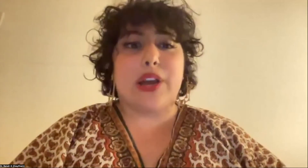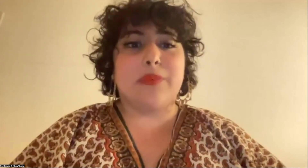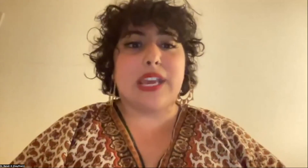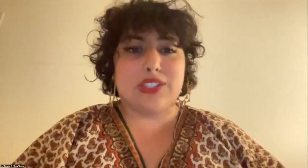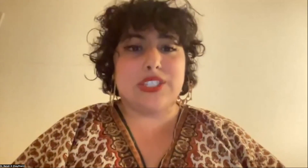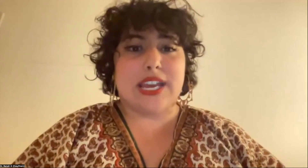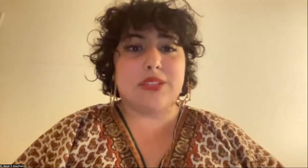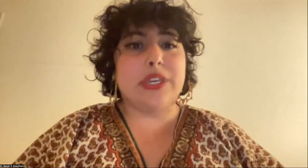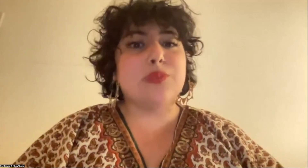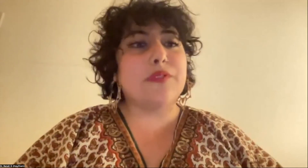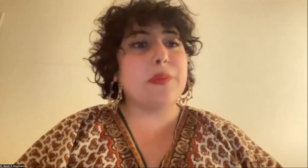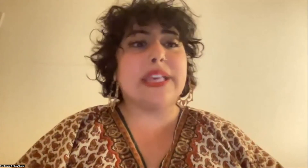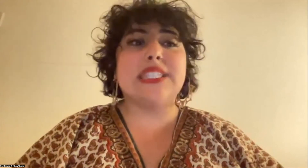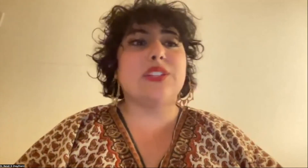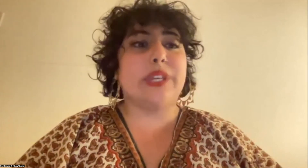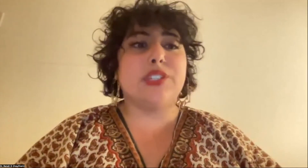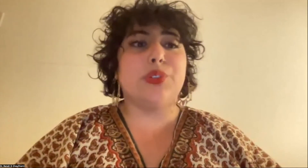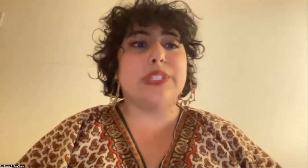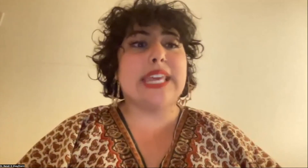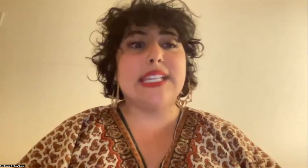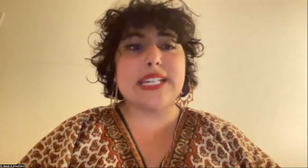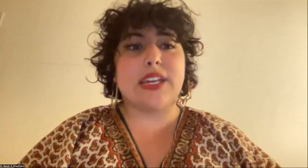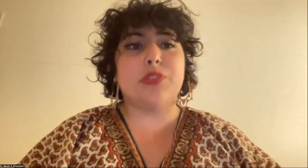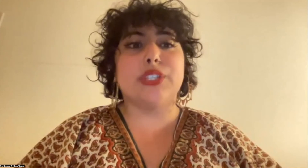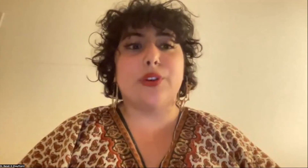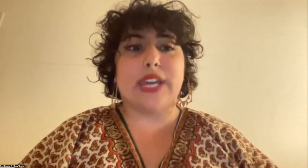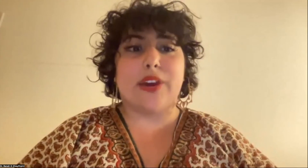embodiment exercise because one of the best things we can do is take time to slow down